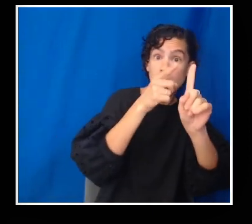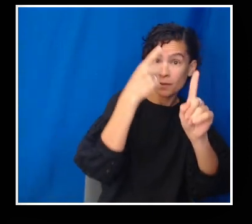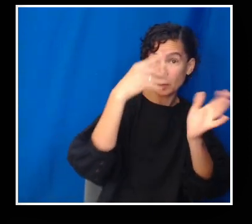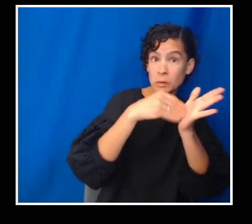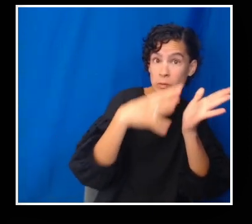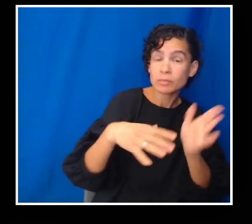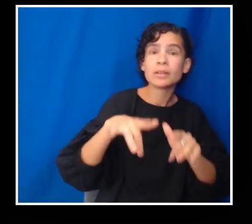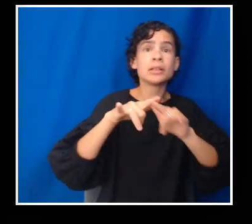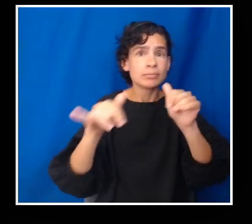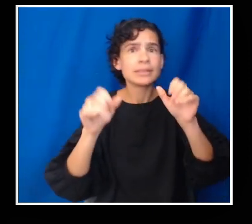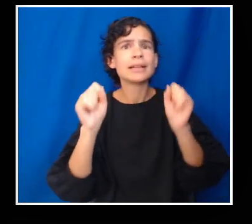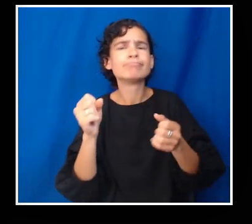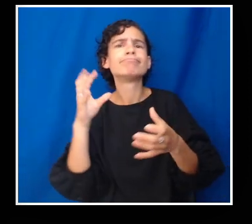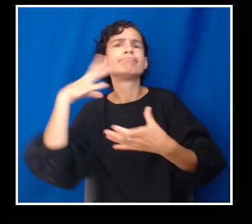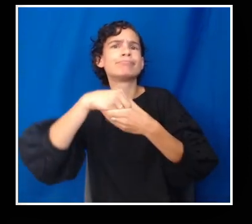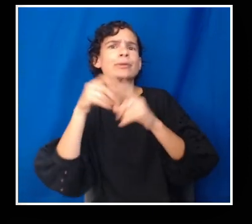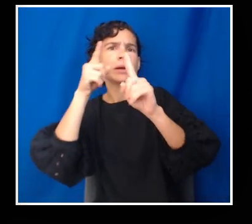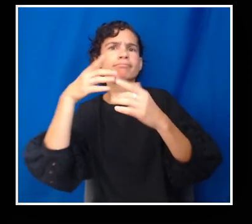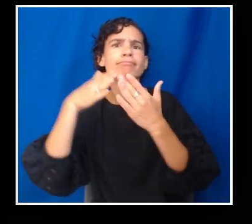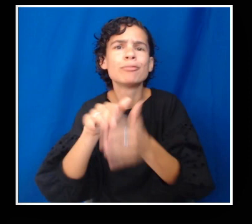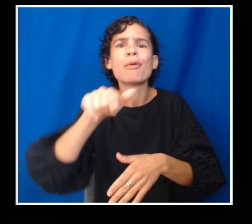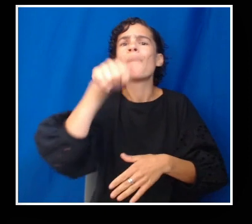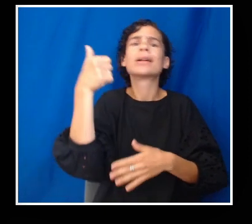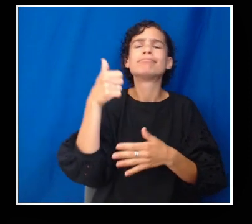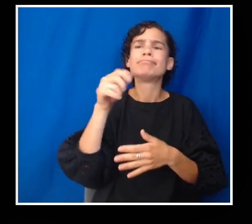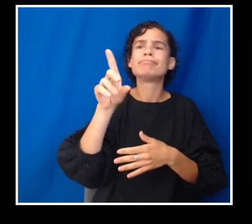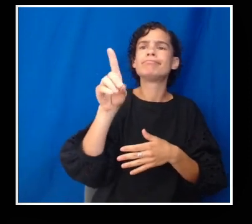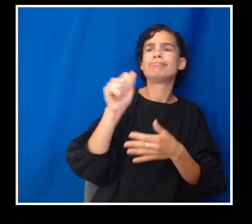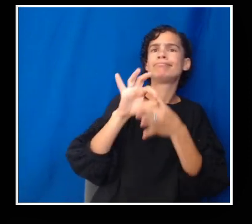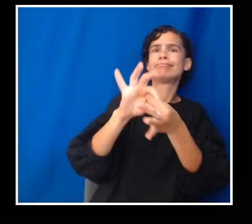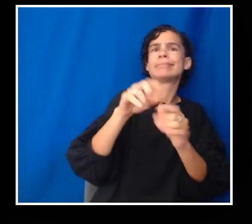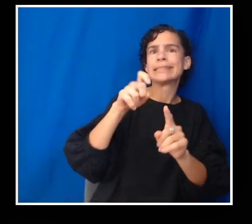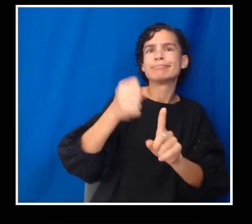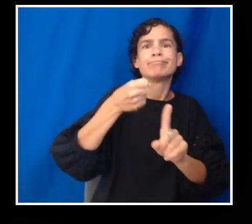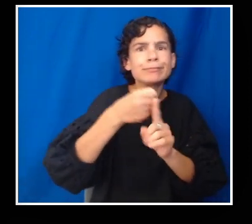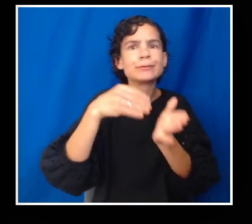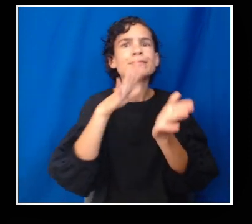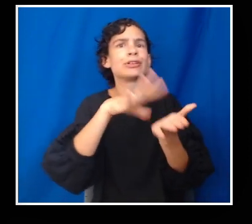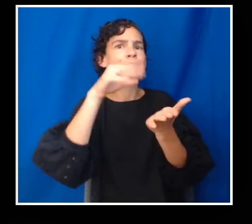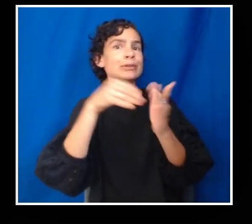as well as goals that address other disability-related needs that impact the student at school, like behavior,